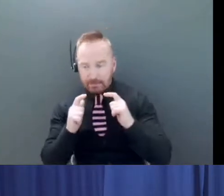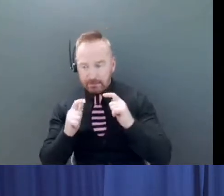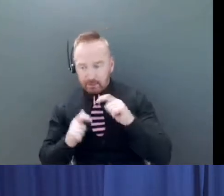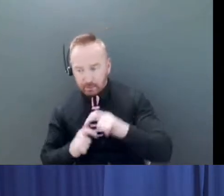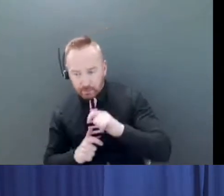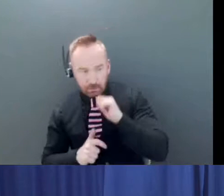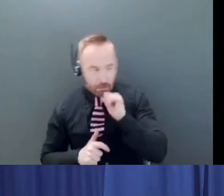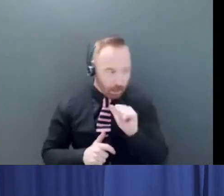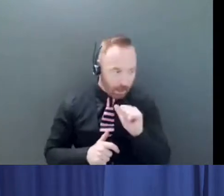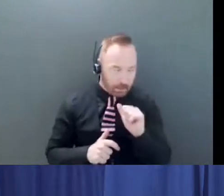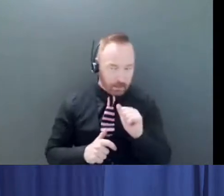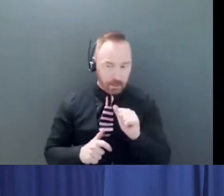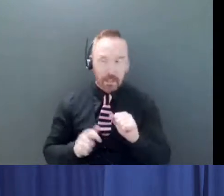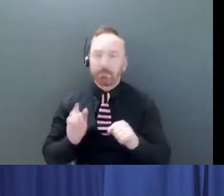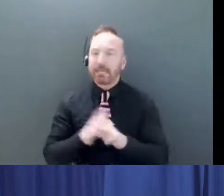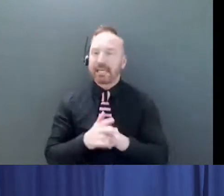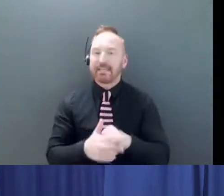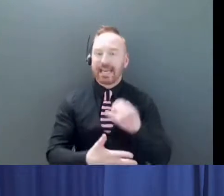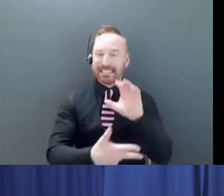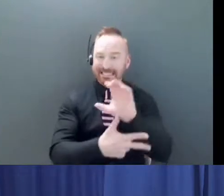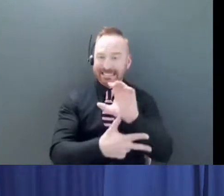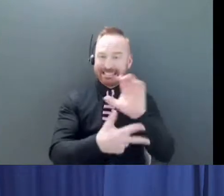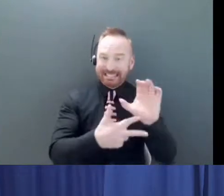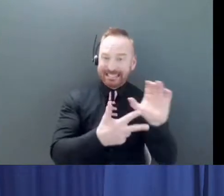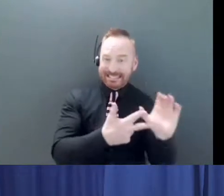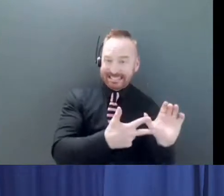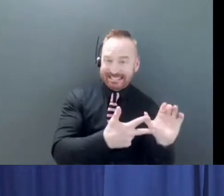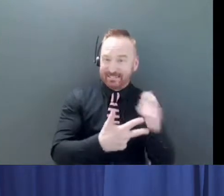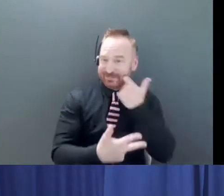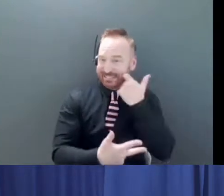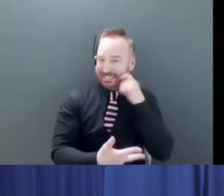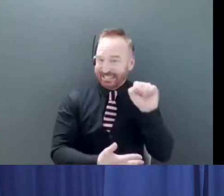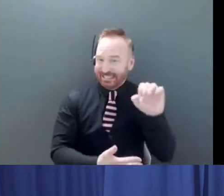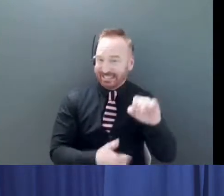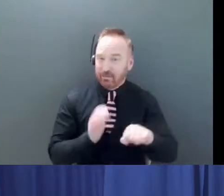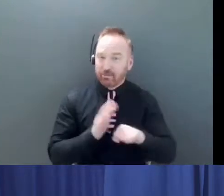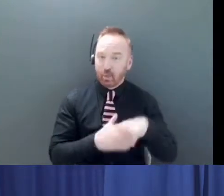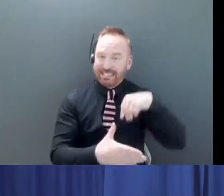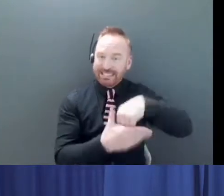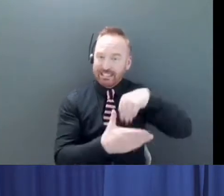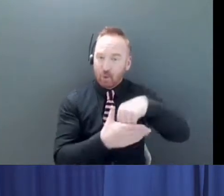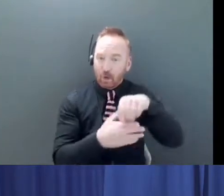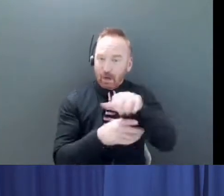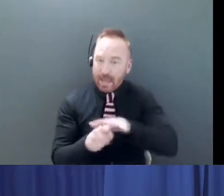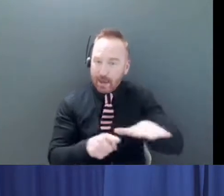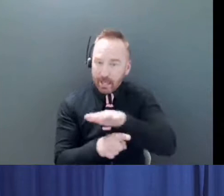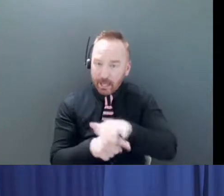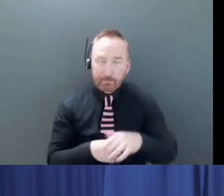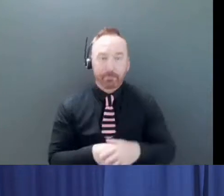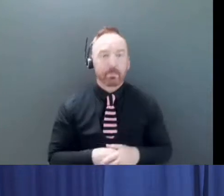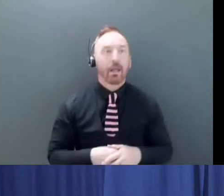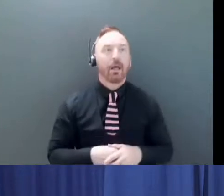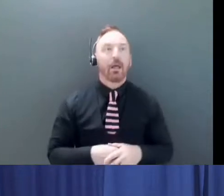And then advice on physical distancing, safe six, reducing